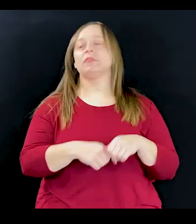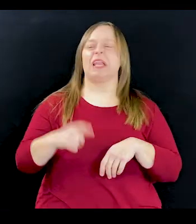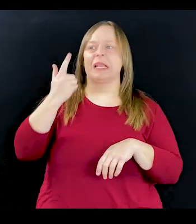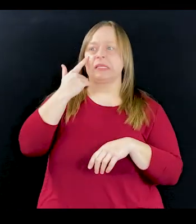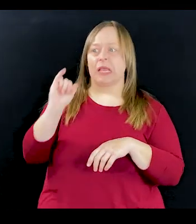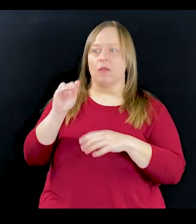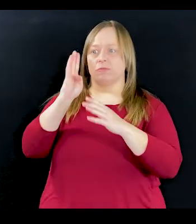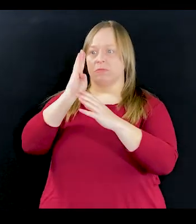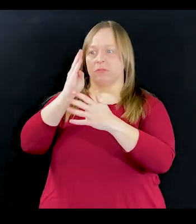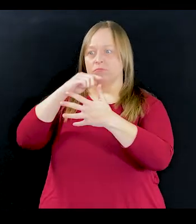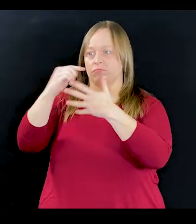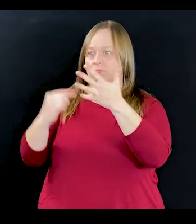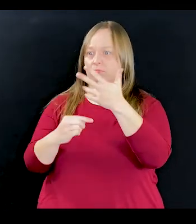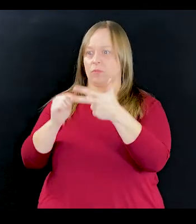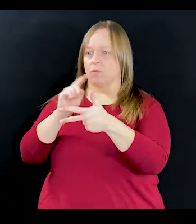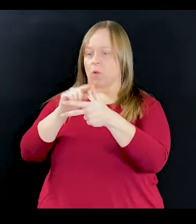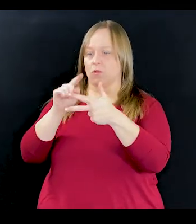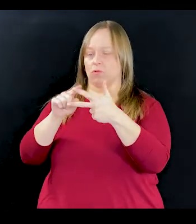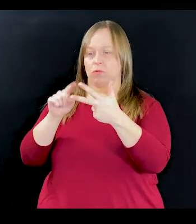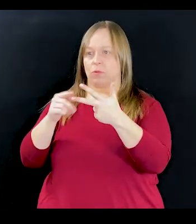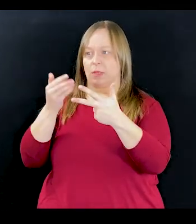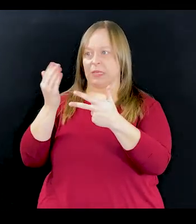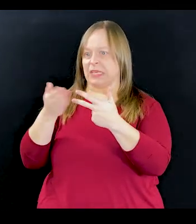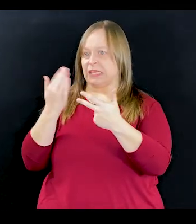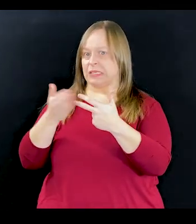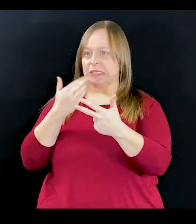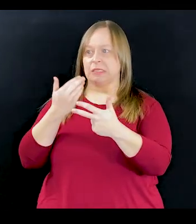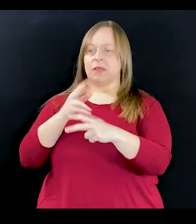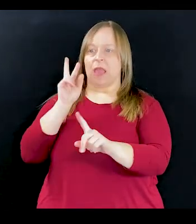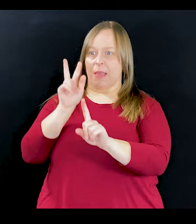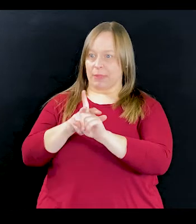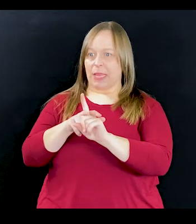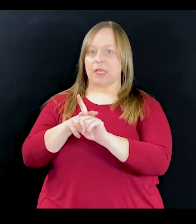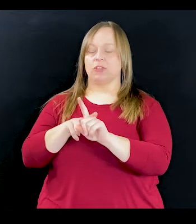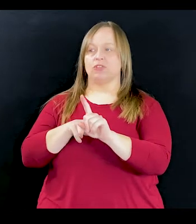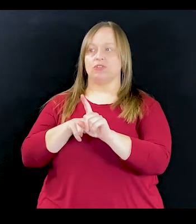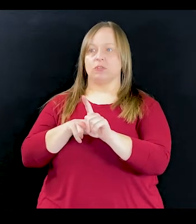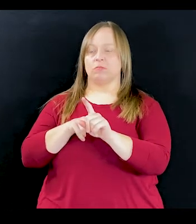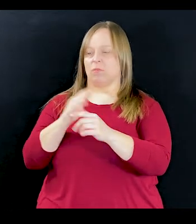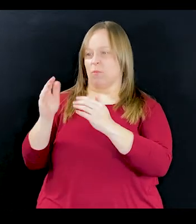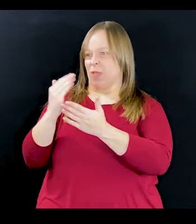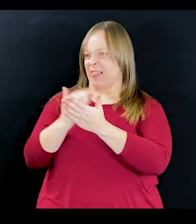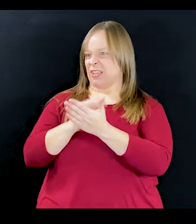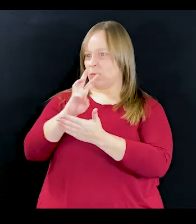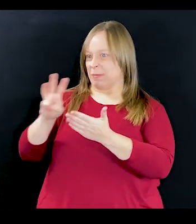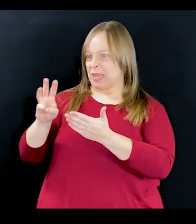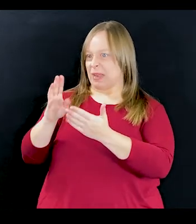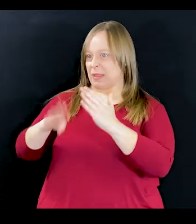K: So it sounds pretty straightforward for these first three steps. You're going to have the application and we'll list that website